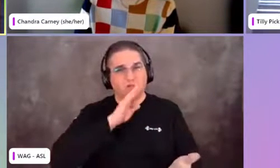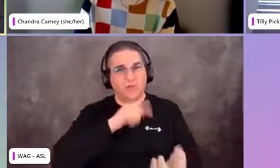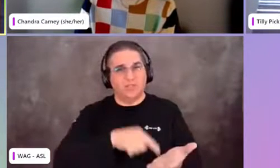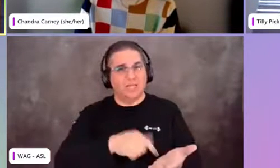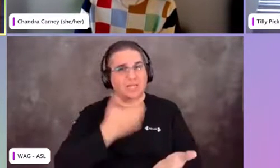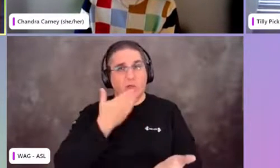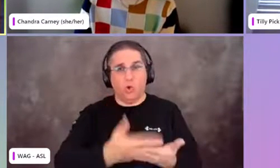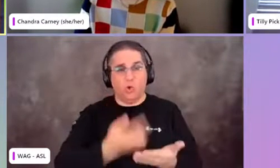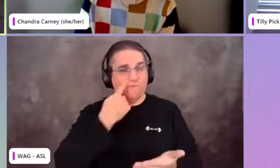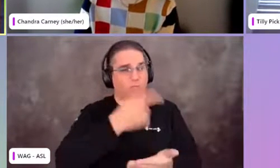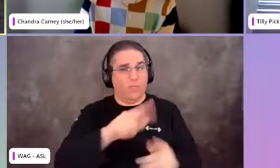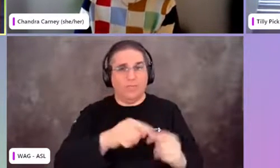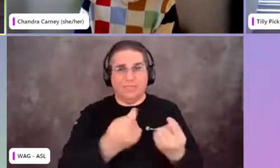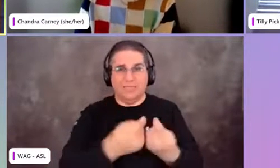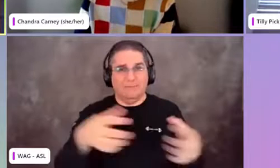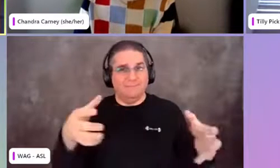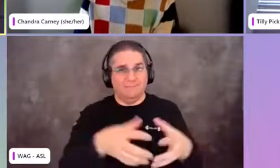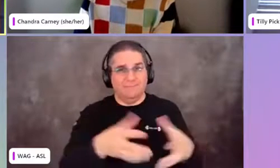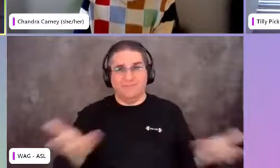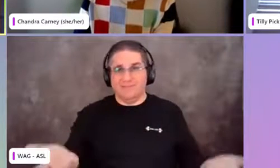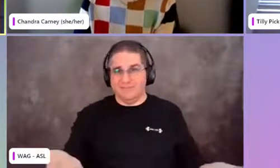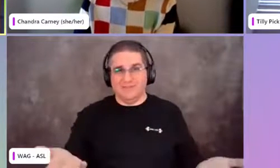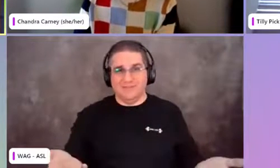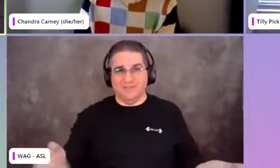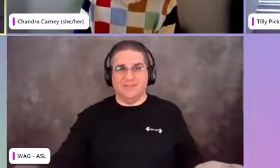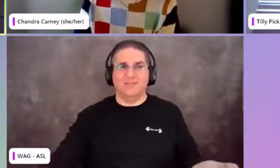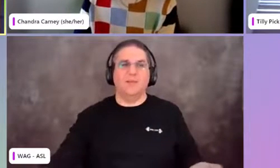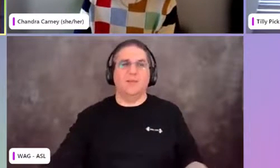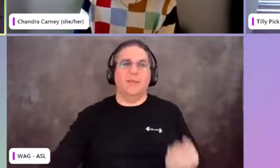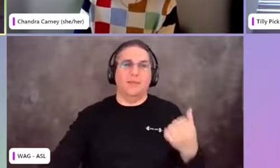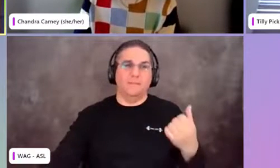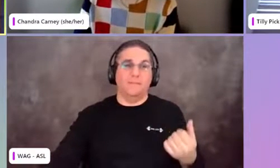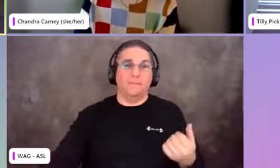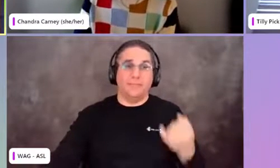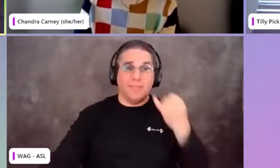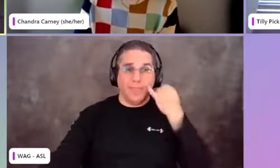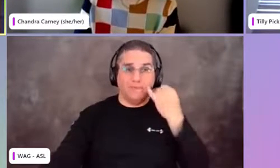are delivering isn't fully accessible, that frustration